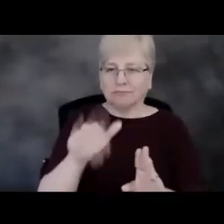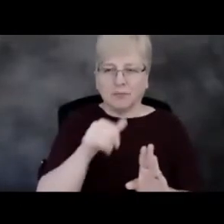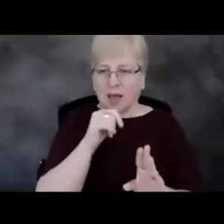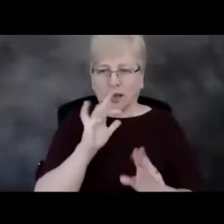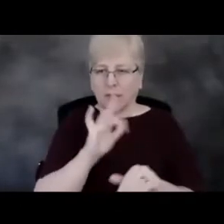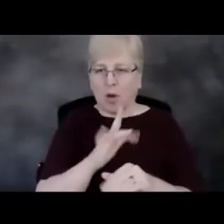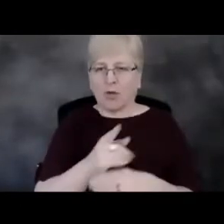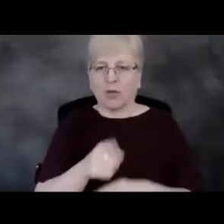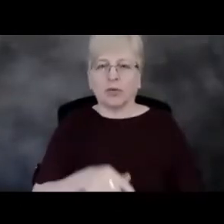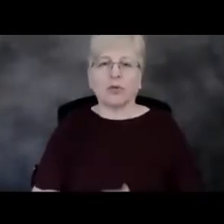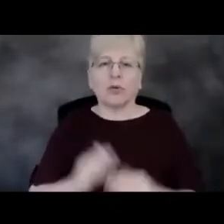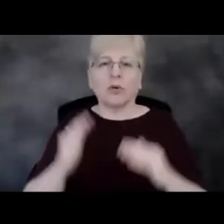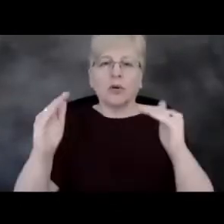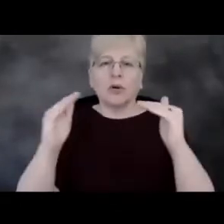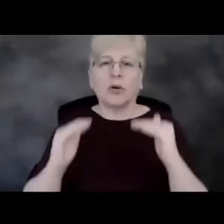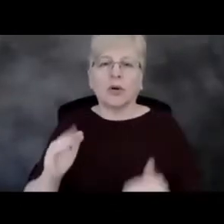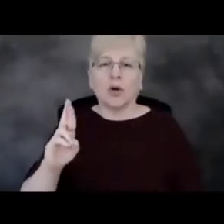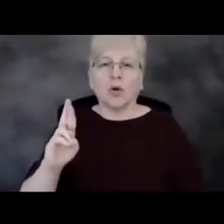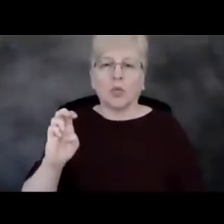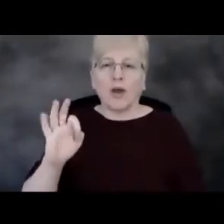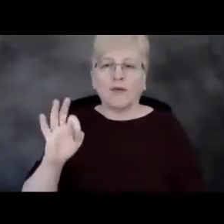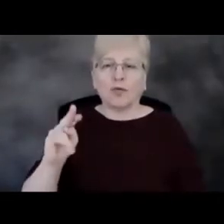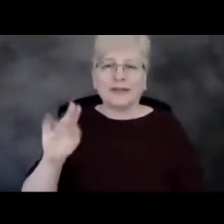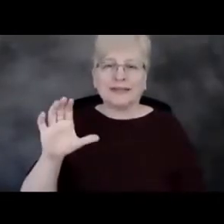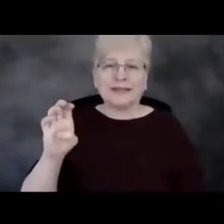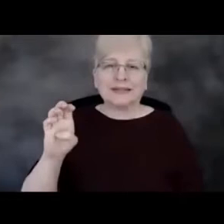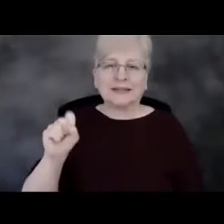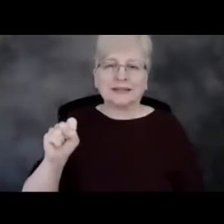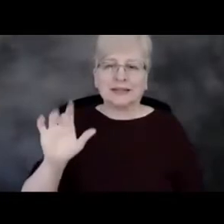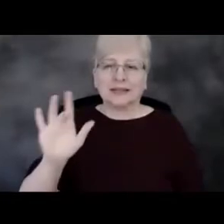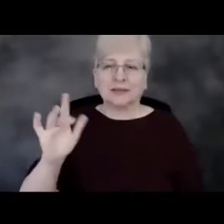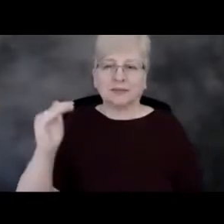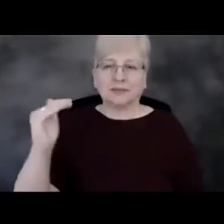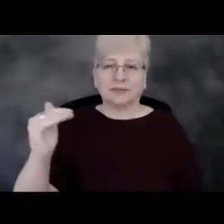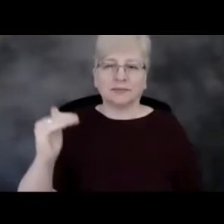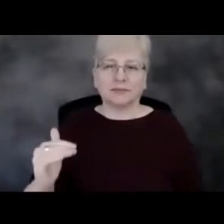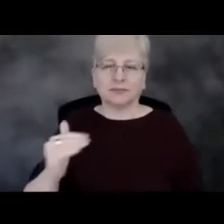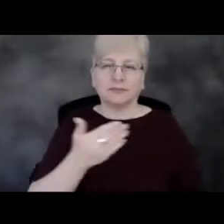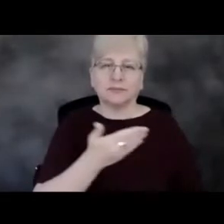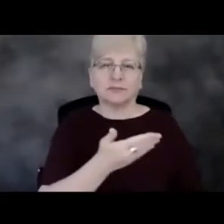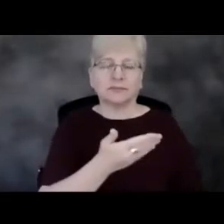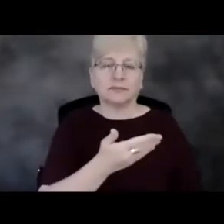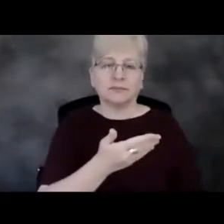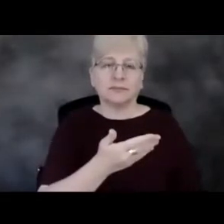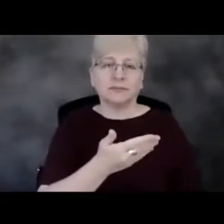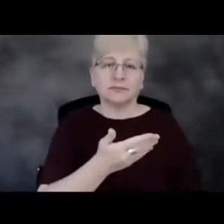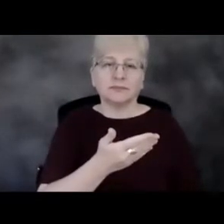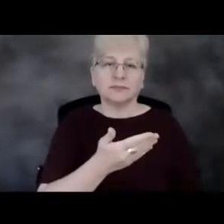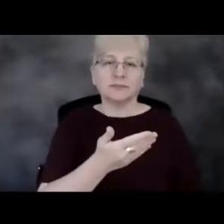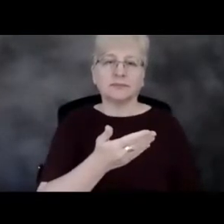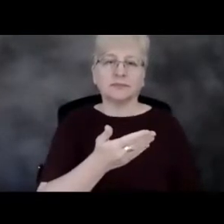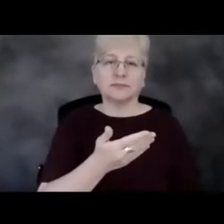you can add references. 16:58:55 Here you can add the text chat and